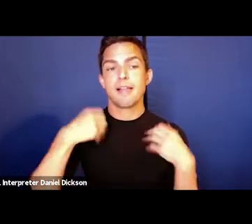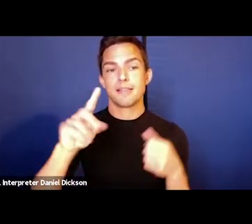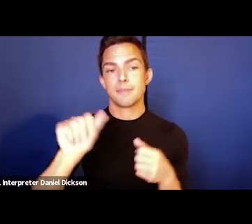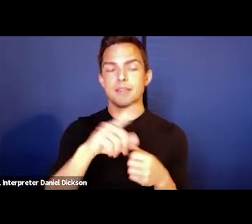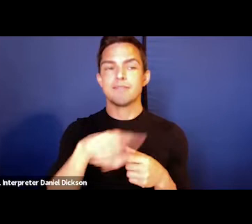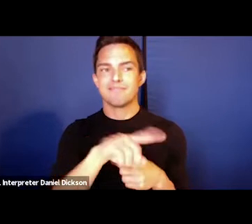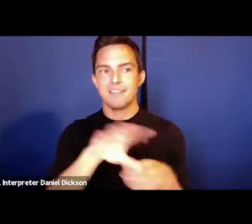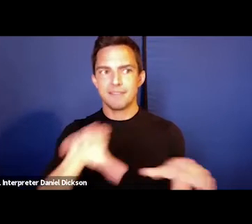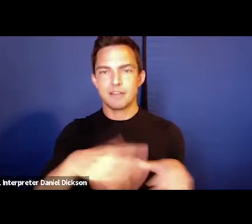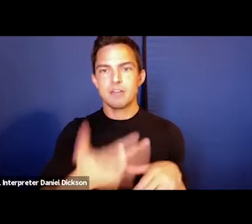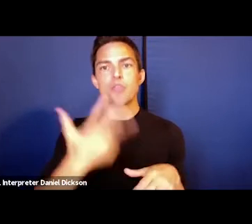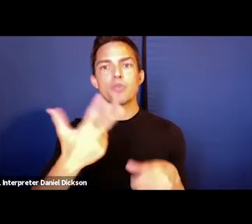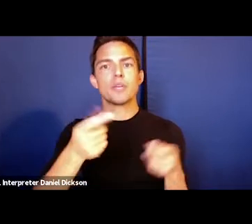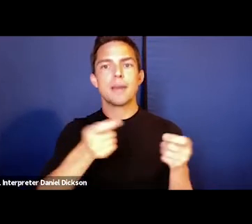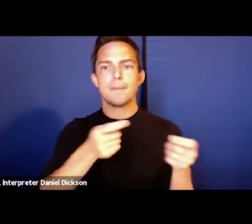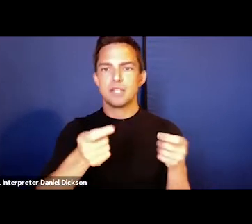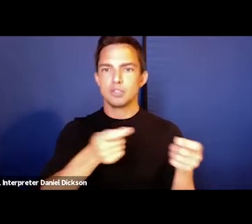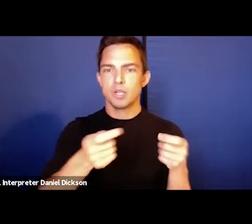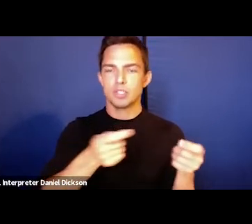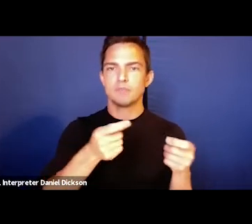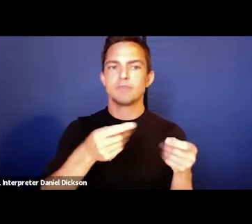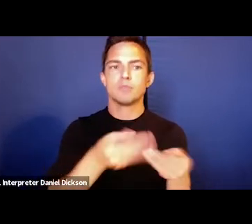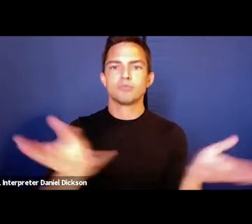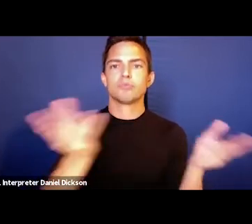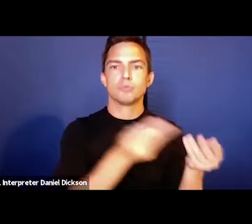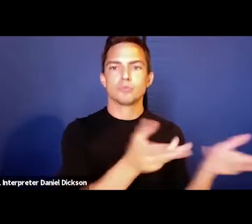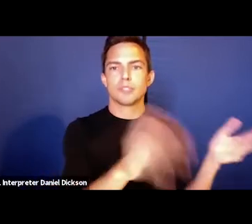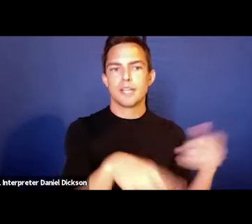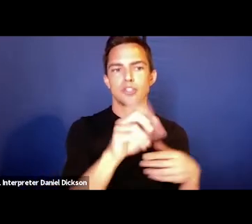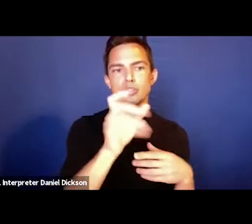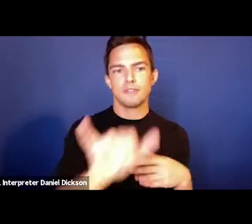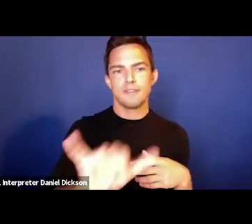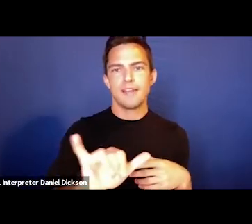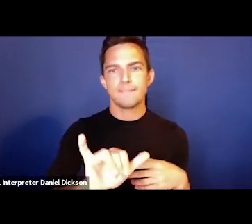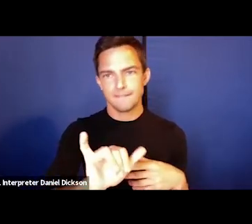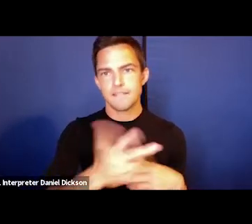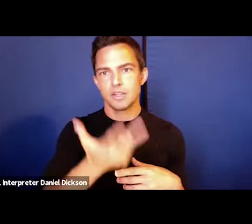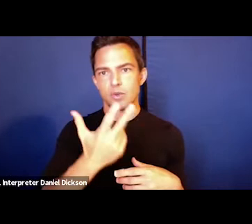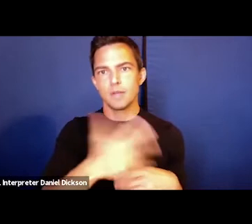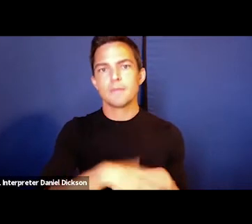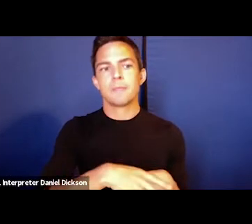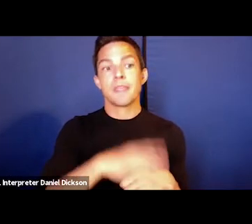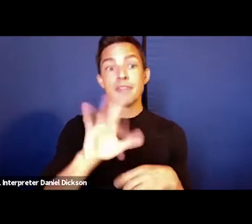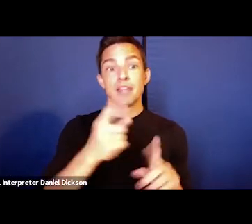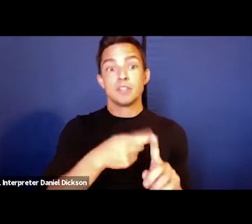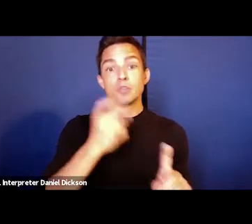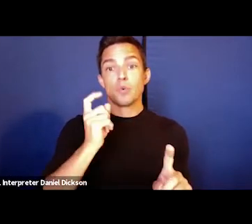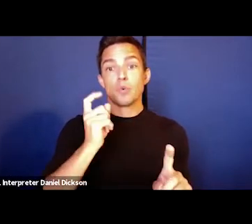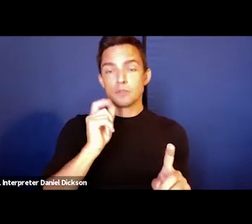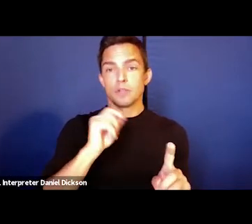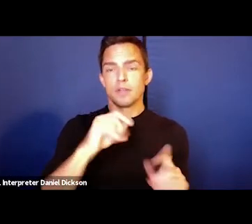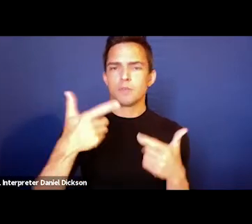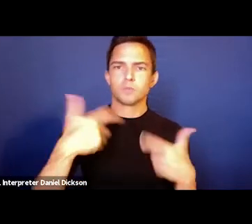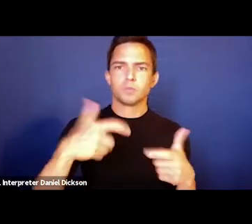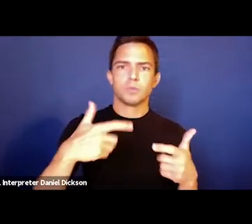three administrations of that survey and it really is the source of a tremendous amount of data that